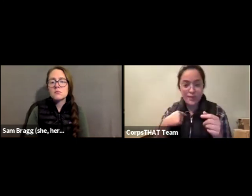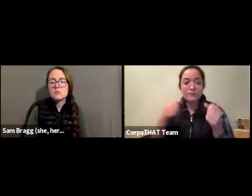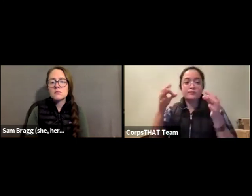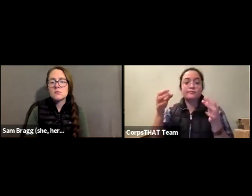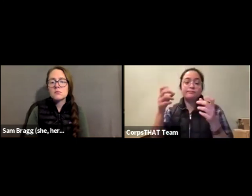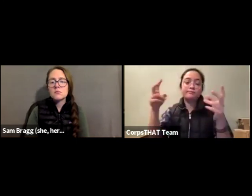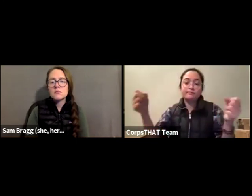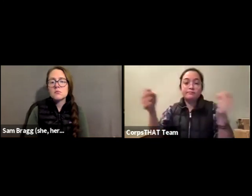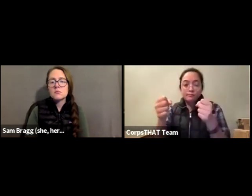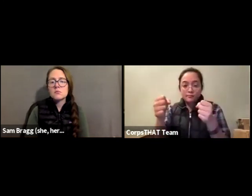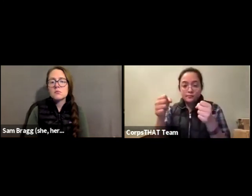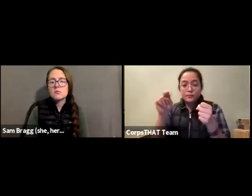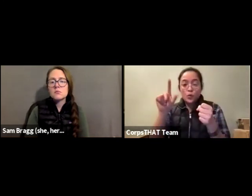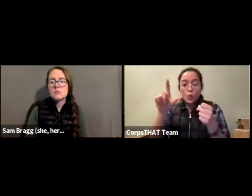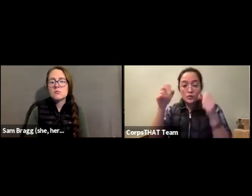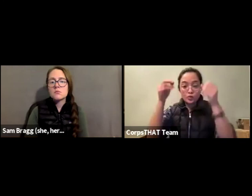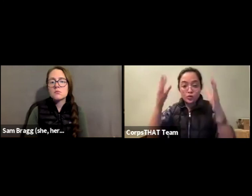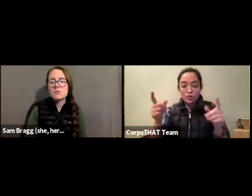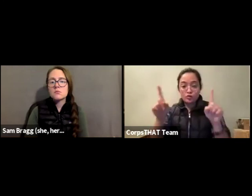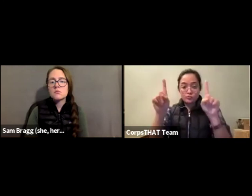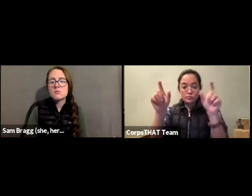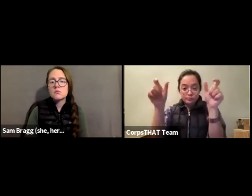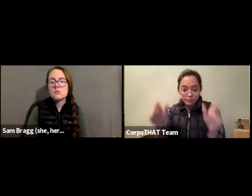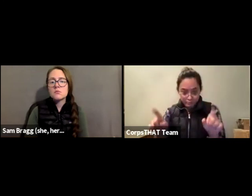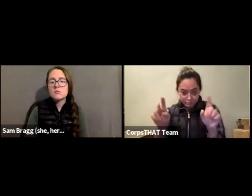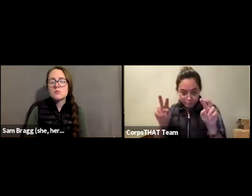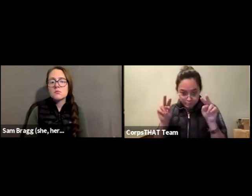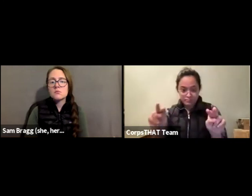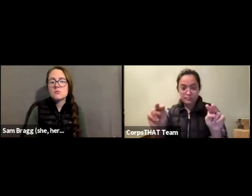what's the difference of um having nulls instructors